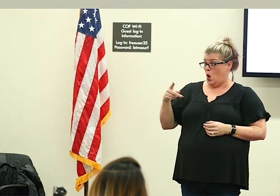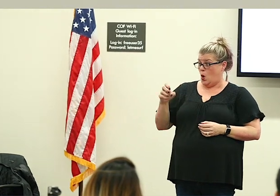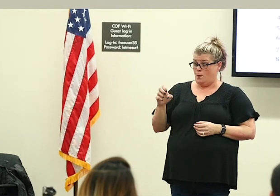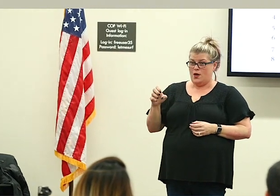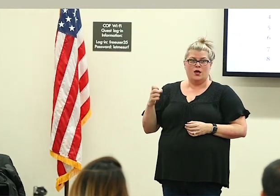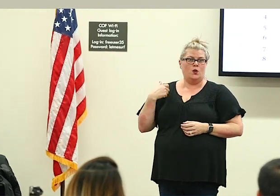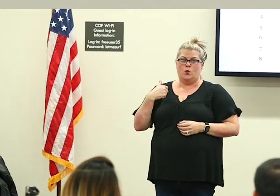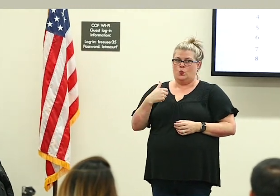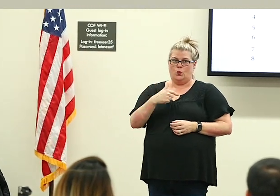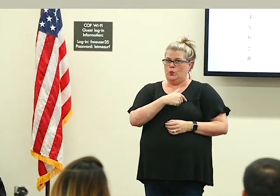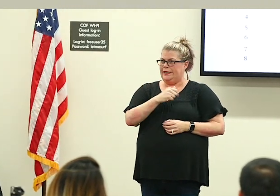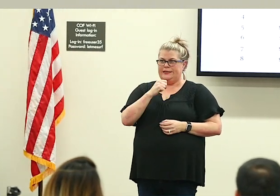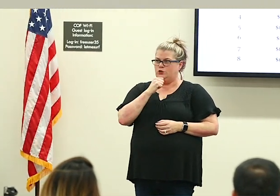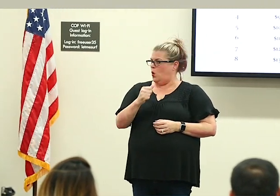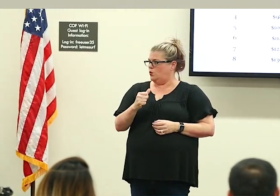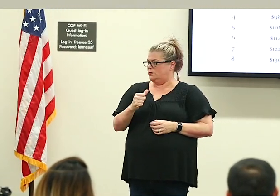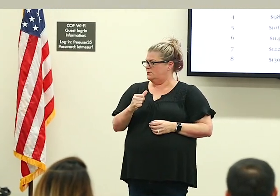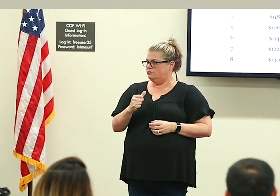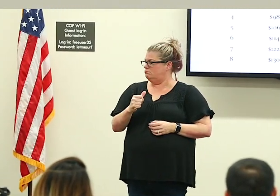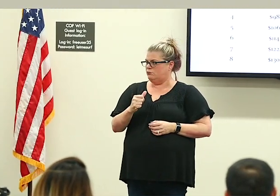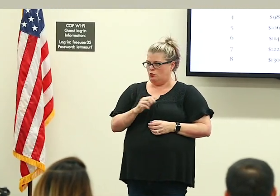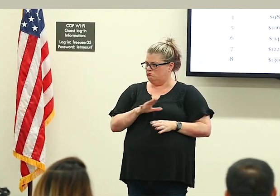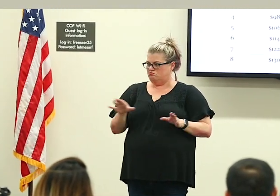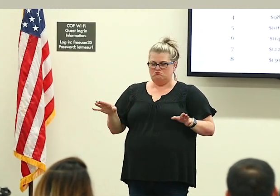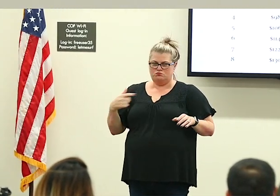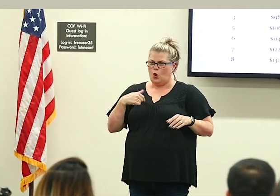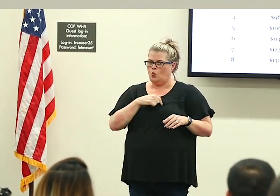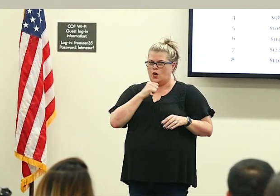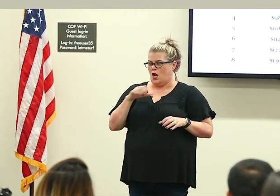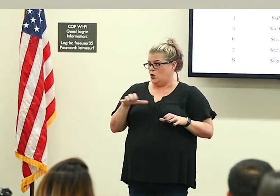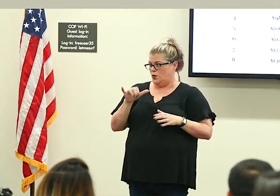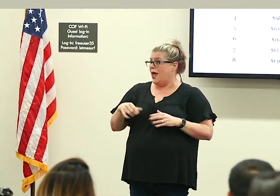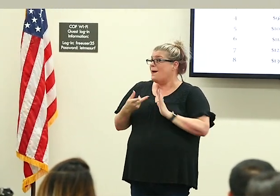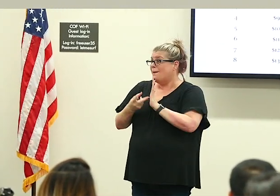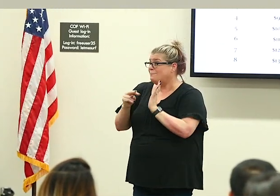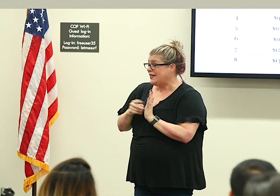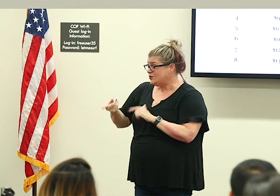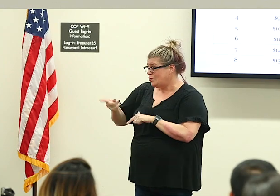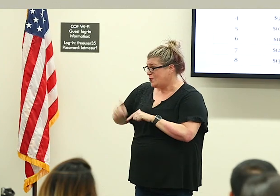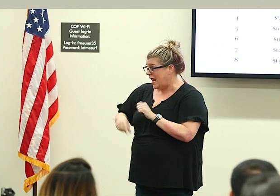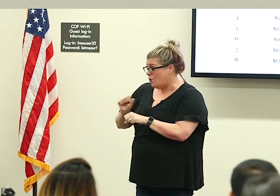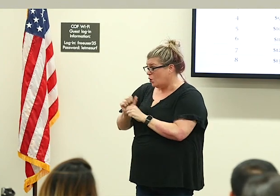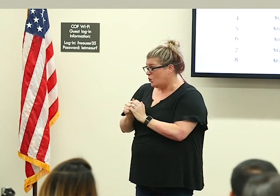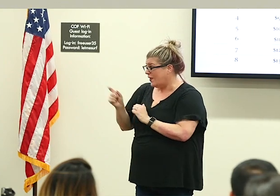We don't have that, we're not doing that, That doesn't mean you can't work with them directly,